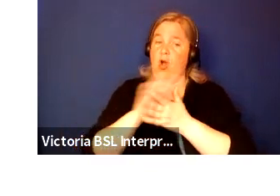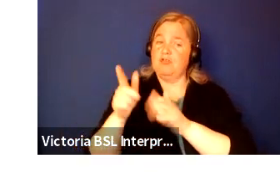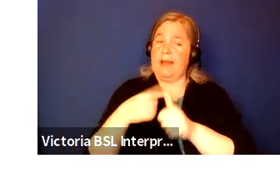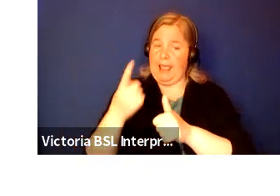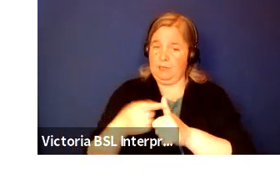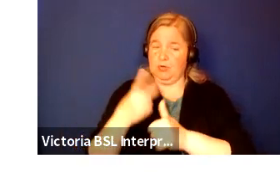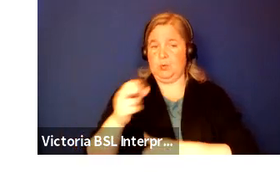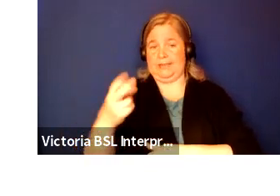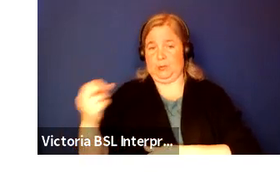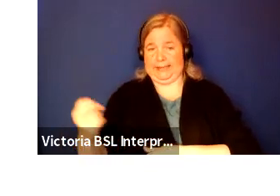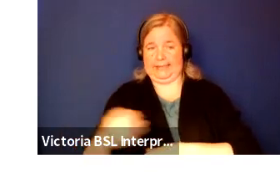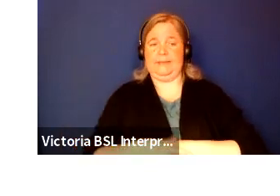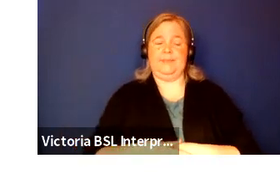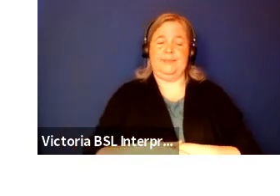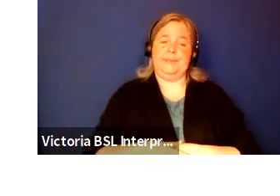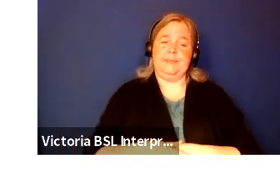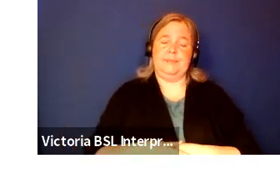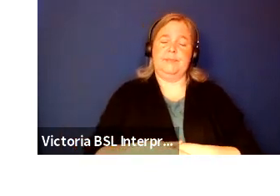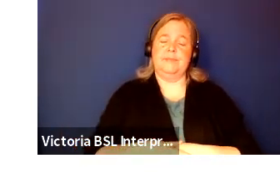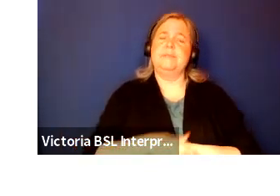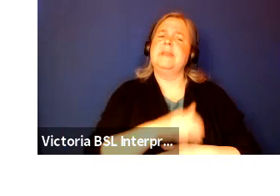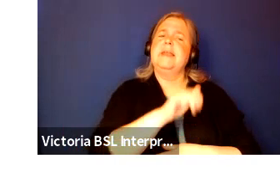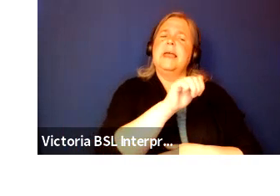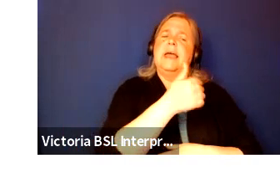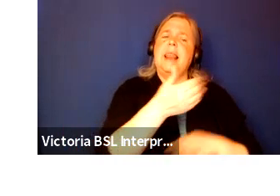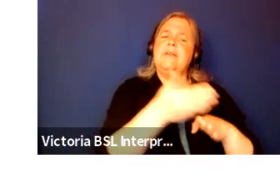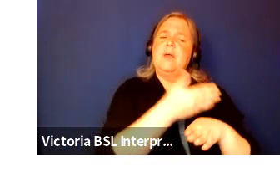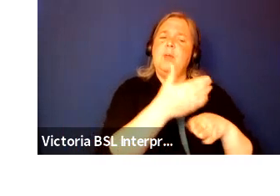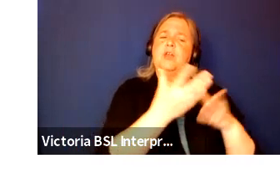11 employees with disabilities